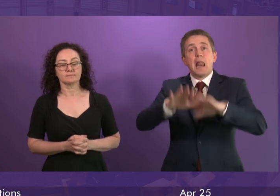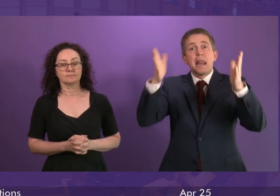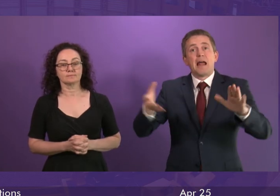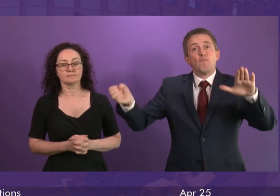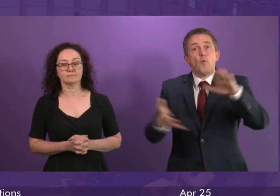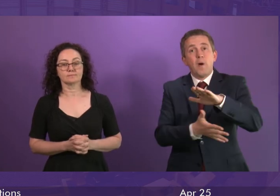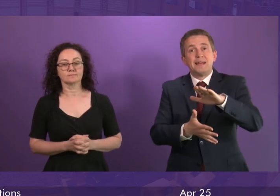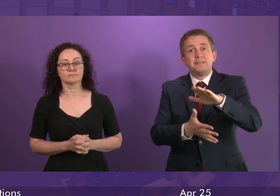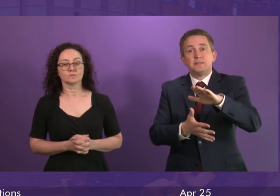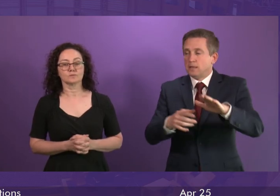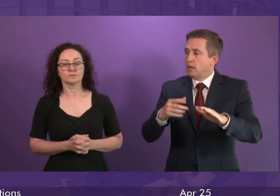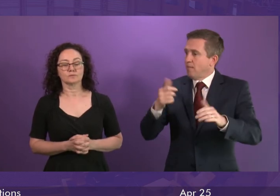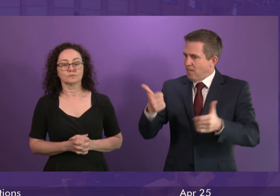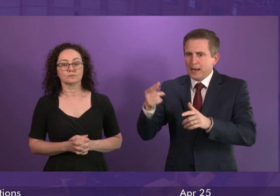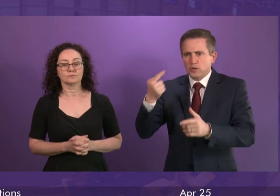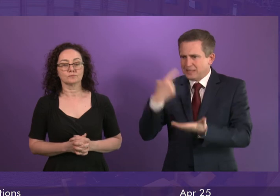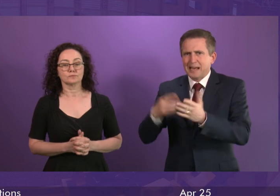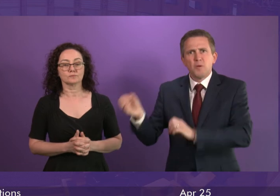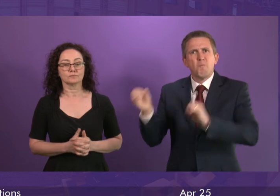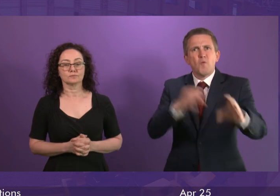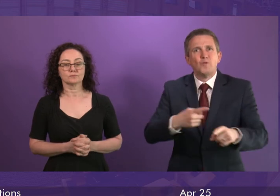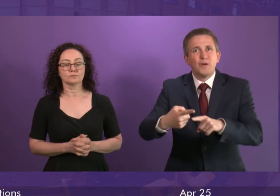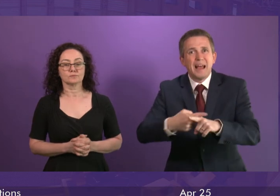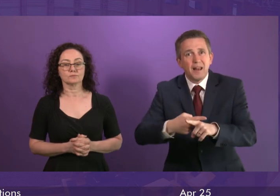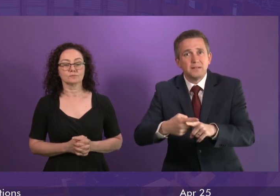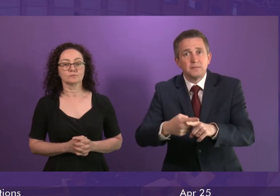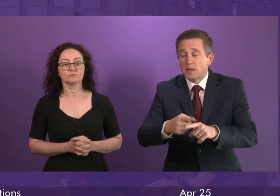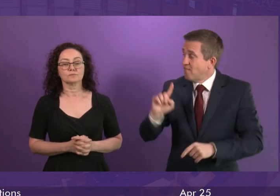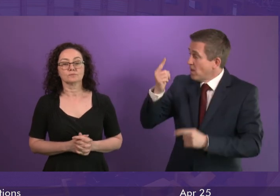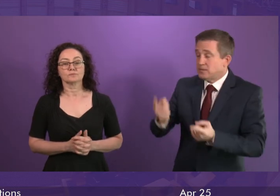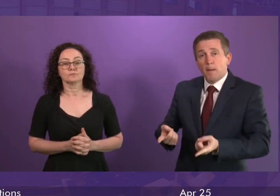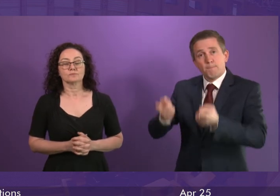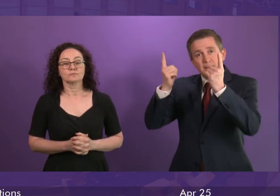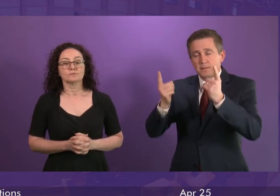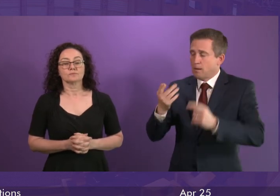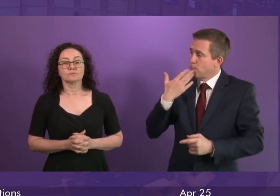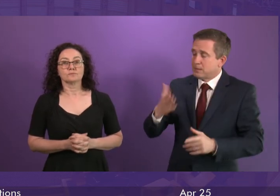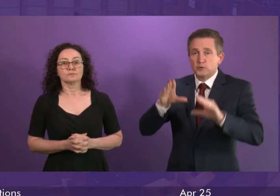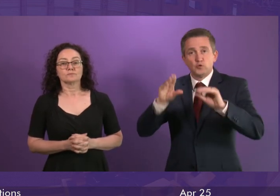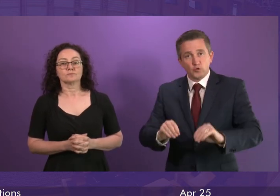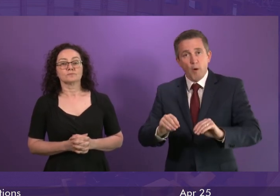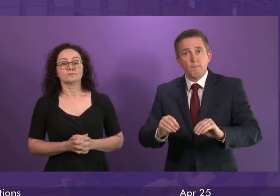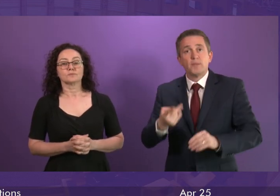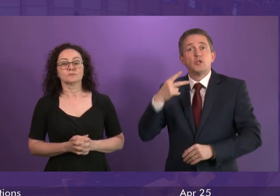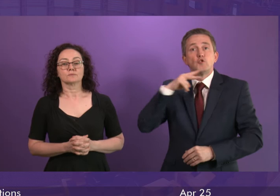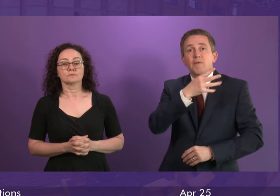know that the waste would be dumped in England? Will she end the planned £250 million tax